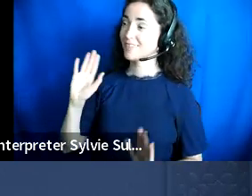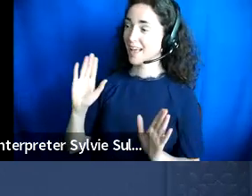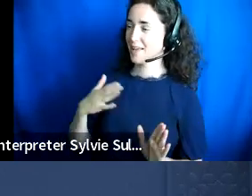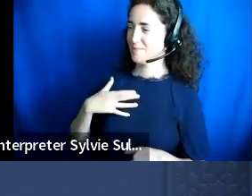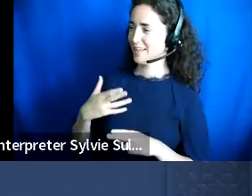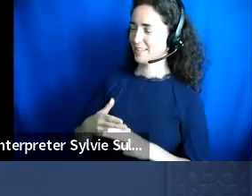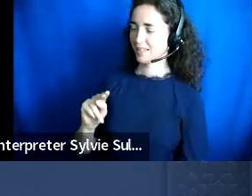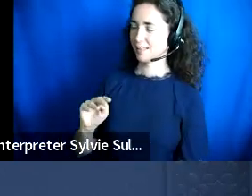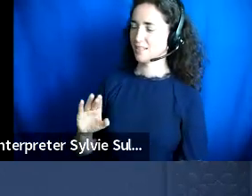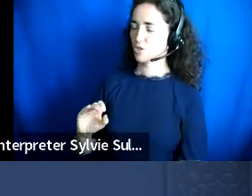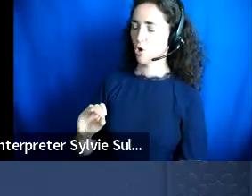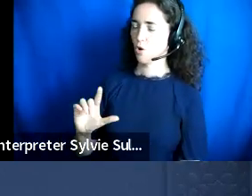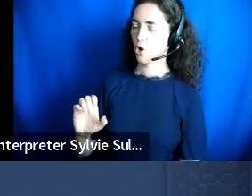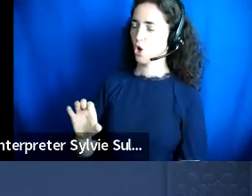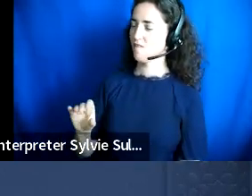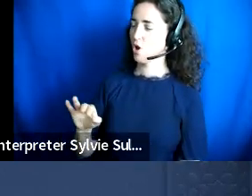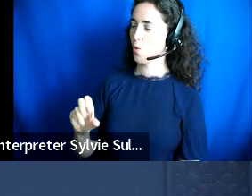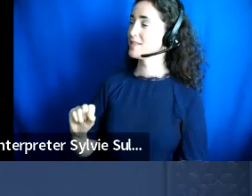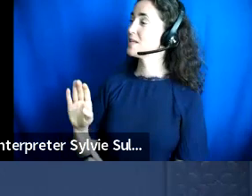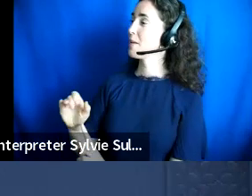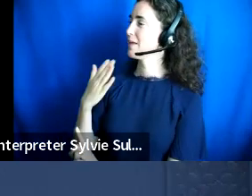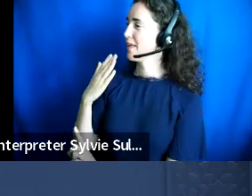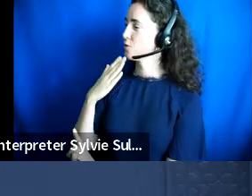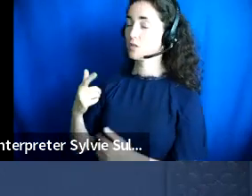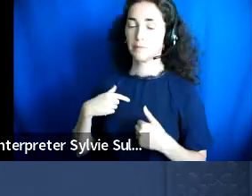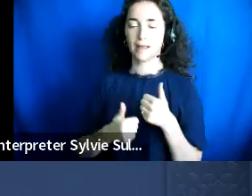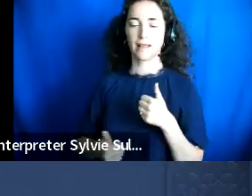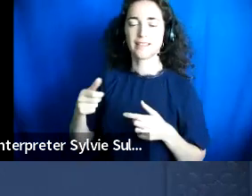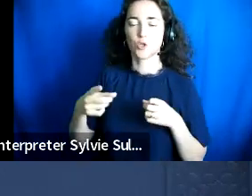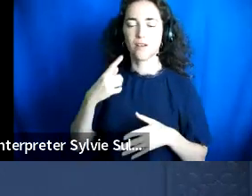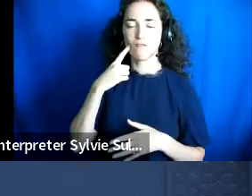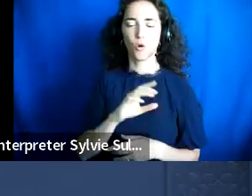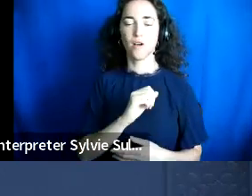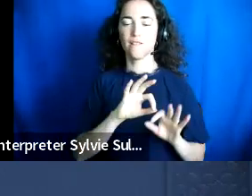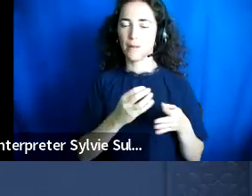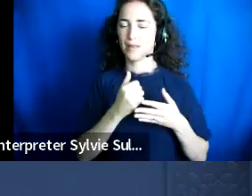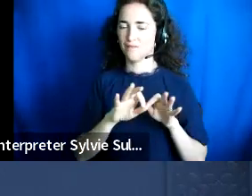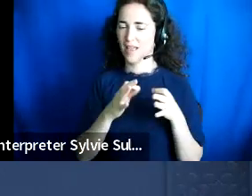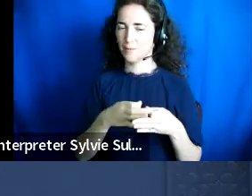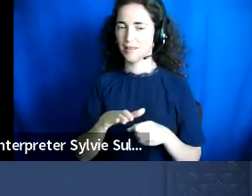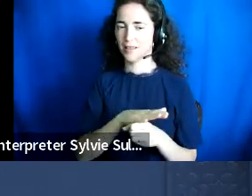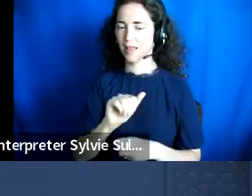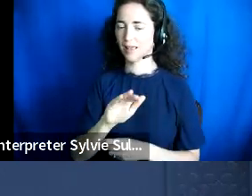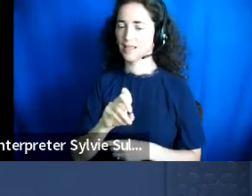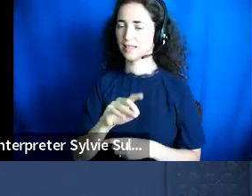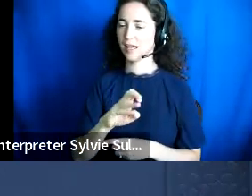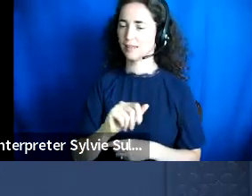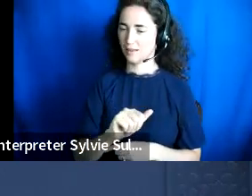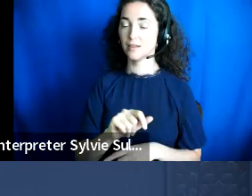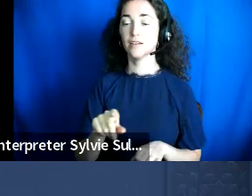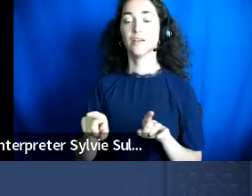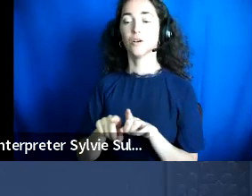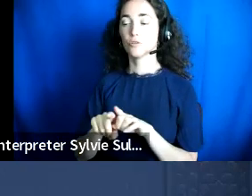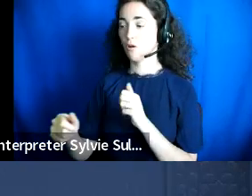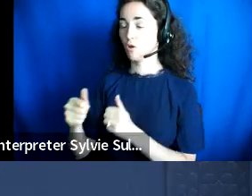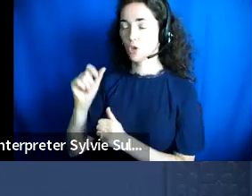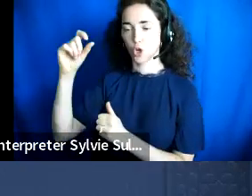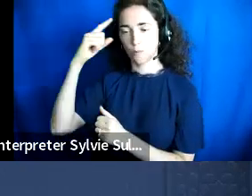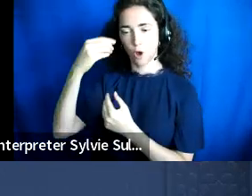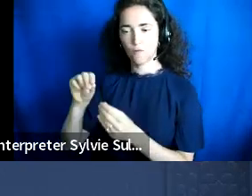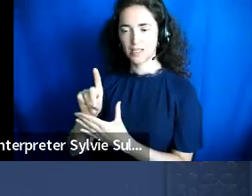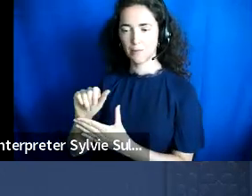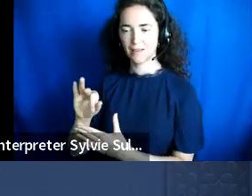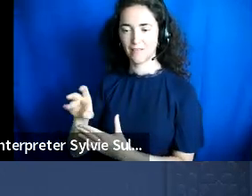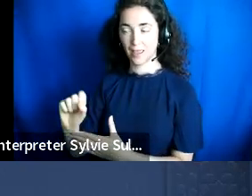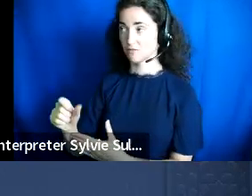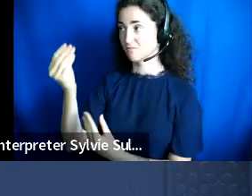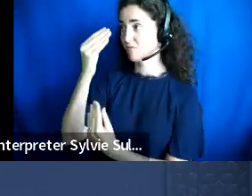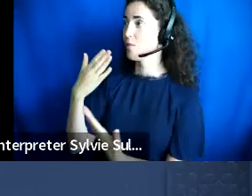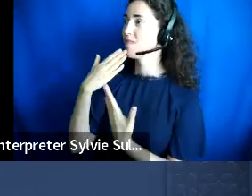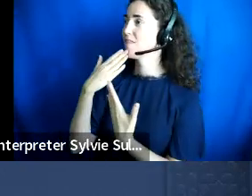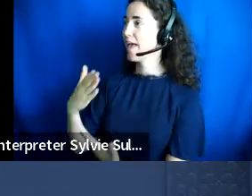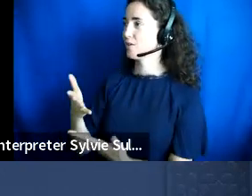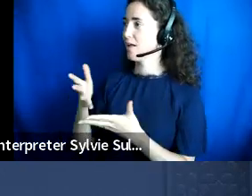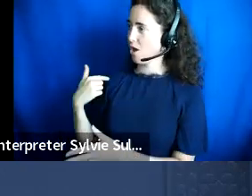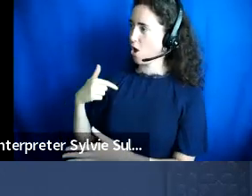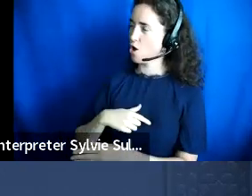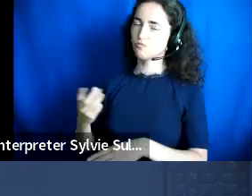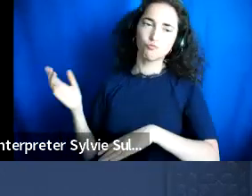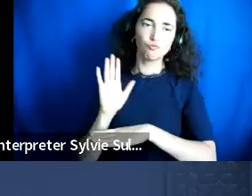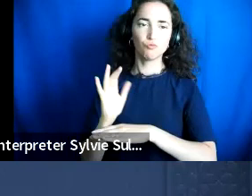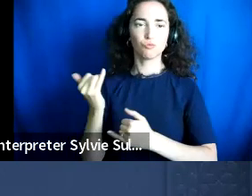I'm, the executive director of families helping families of a Kadian, and I think Fanbie and the Governor's office of disability affairs for letting us present today on some programs that we are proud to be